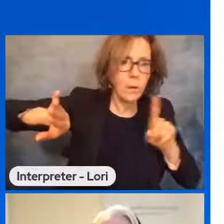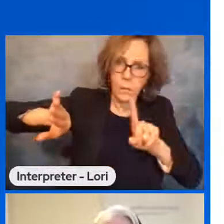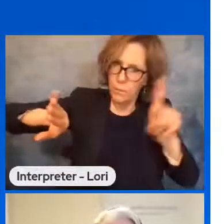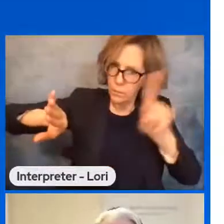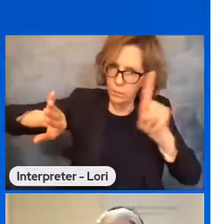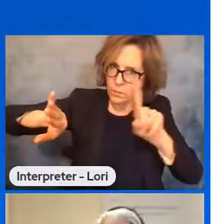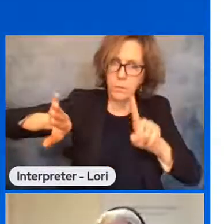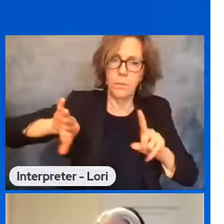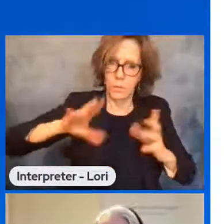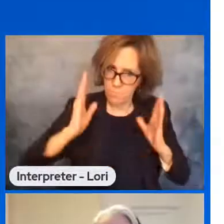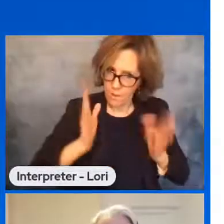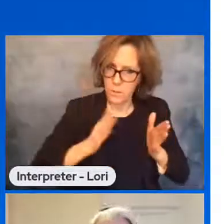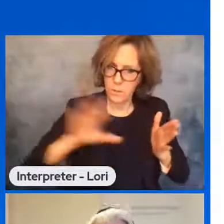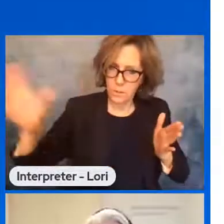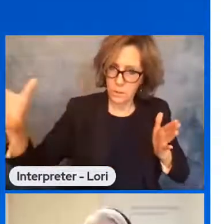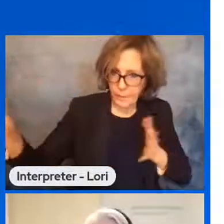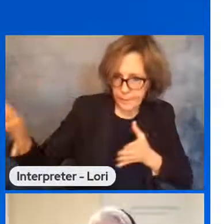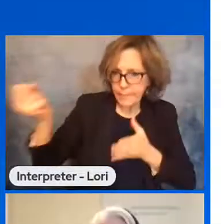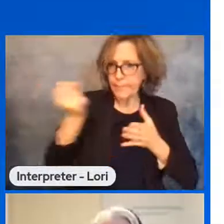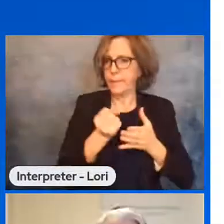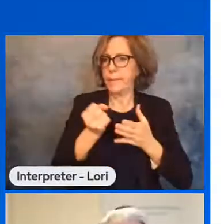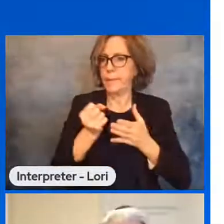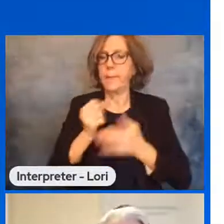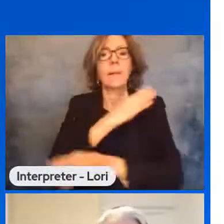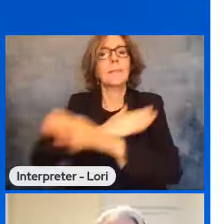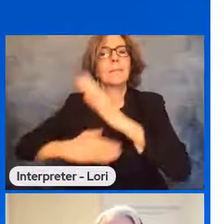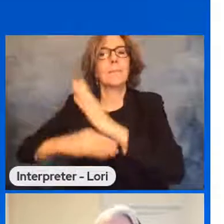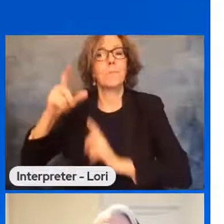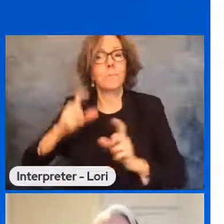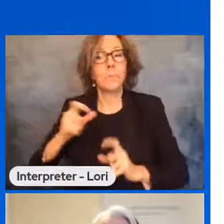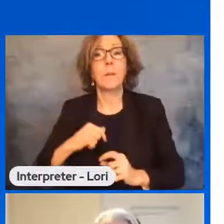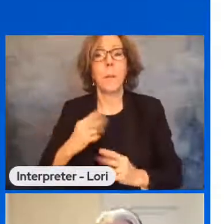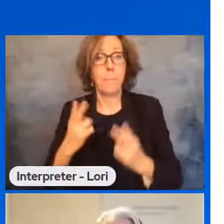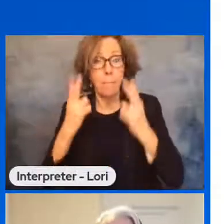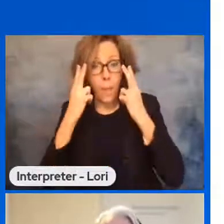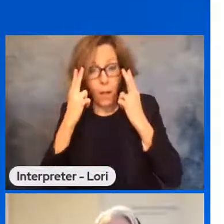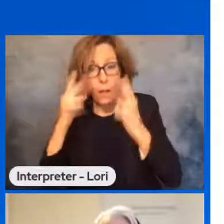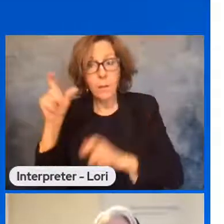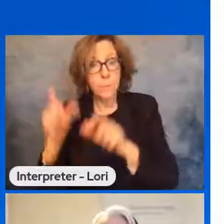by working with people who are blind or who are deaf, will find what the problem is.